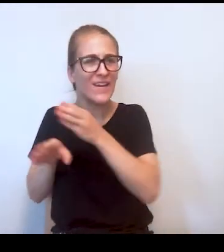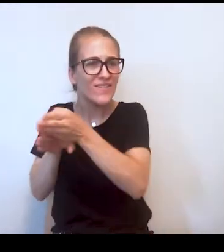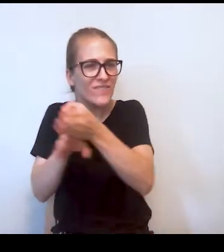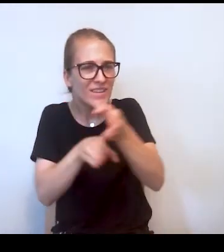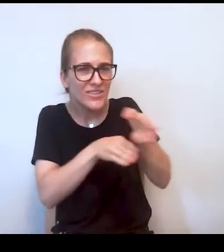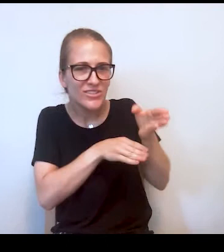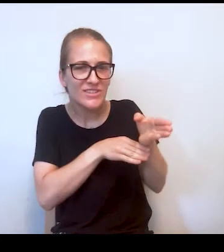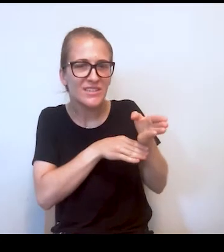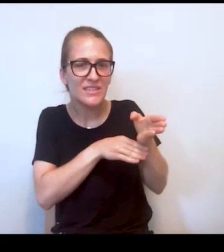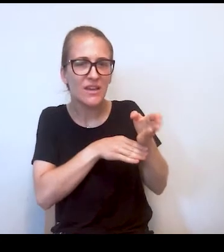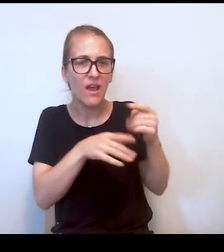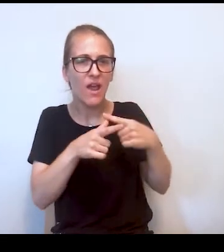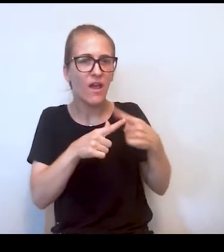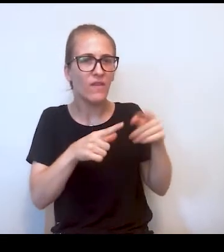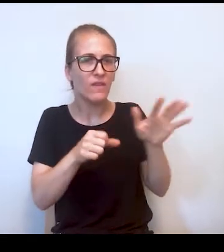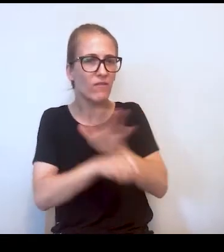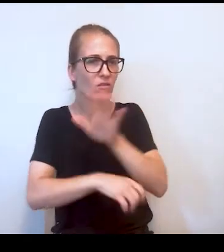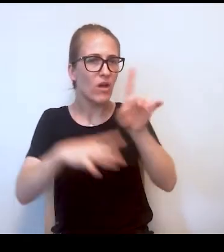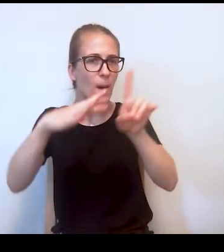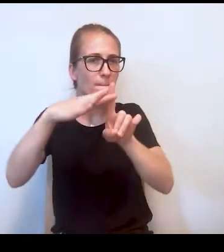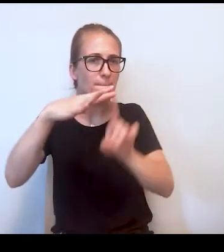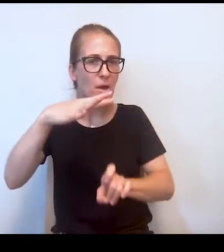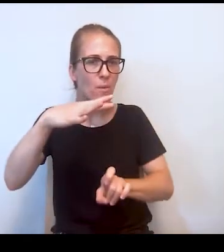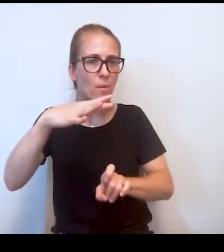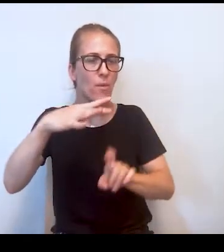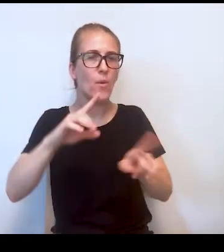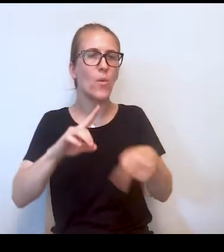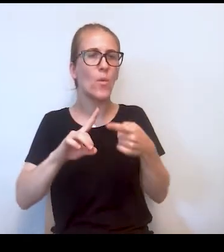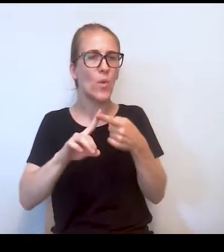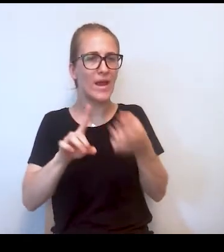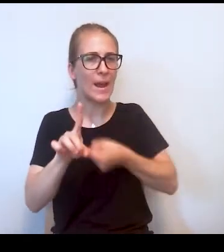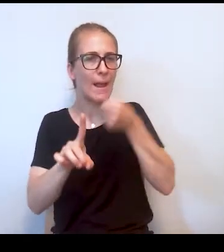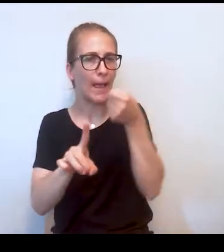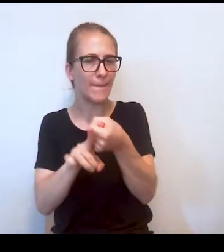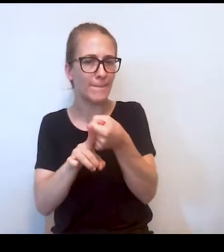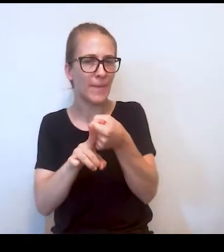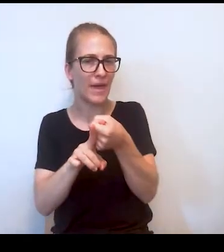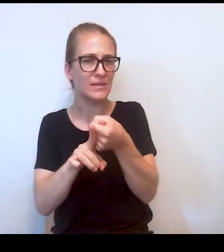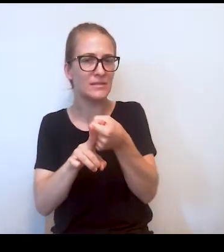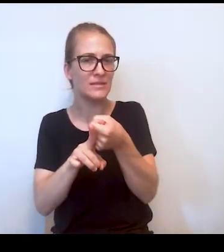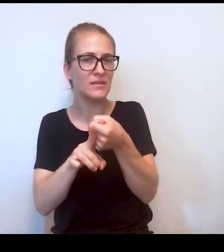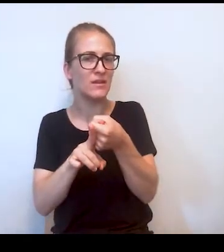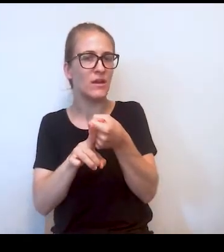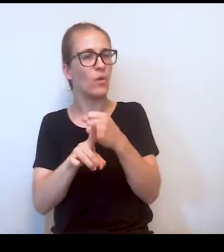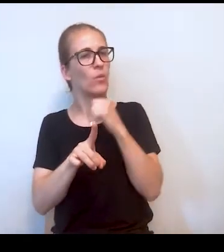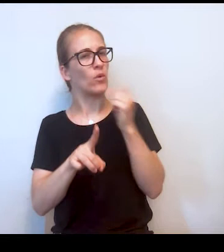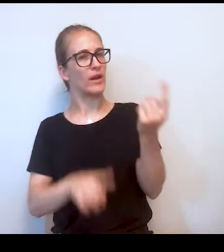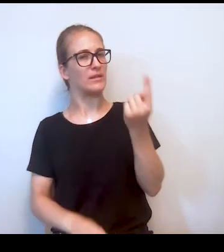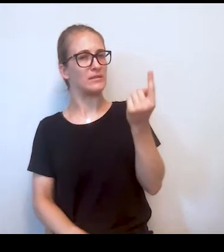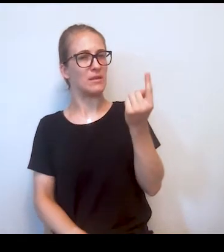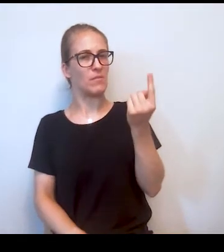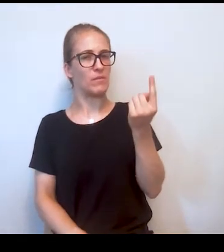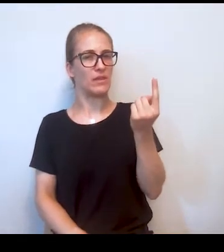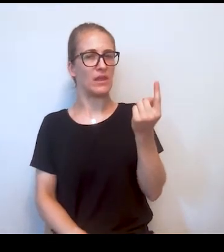when those impacts were no longer something that they could push through. So I think a lot...